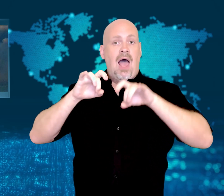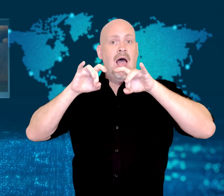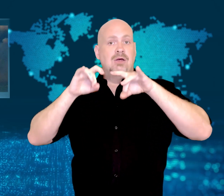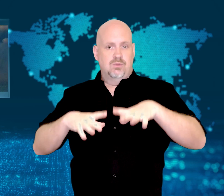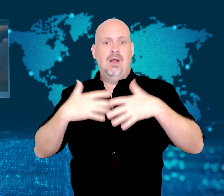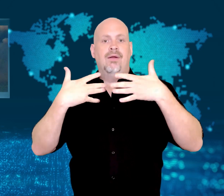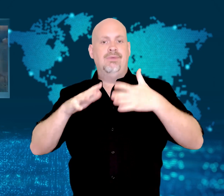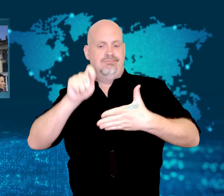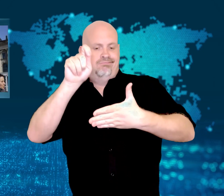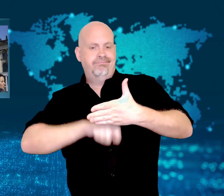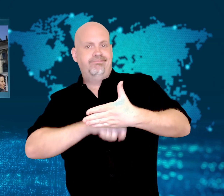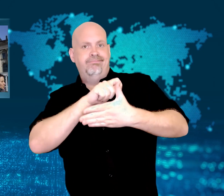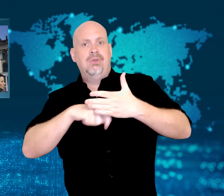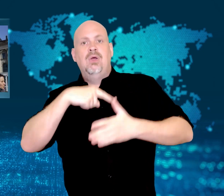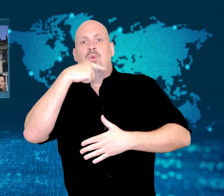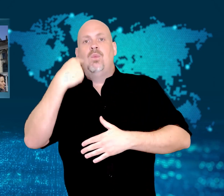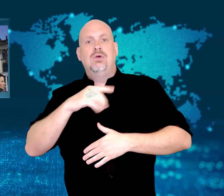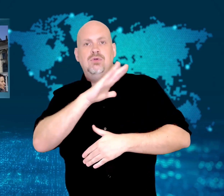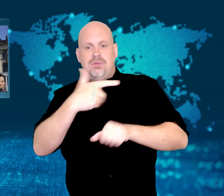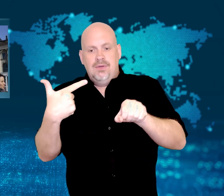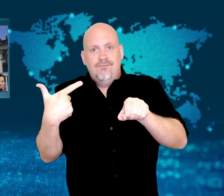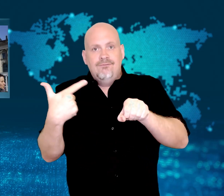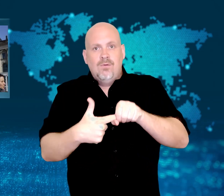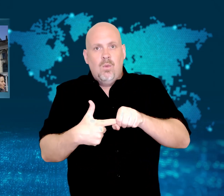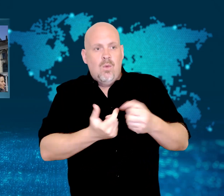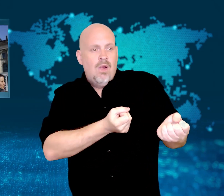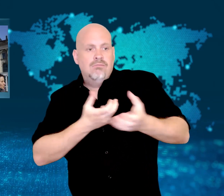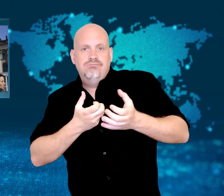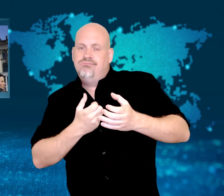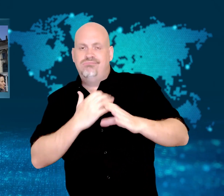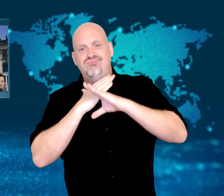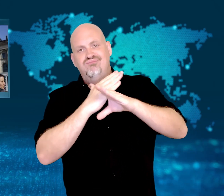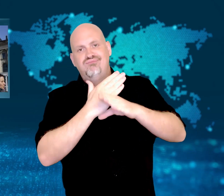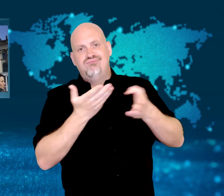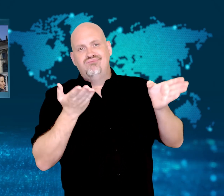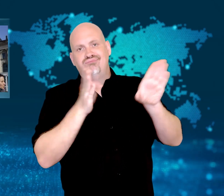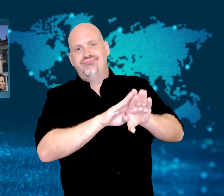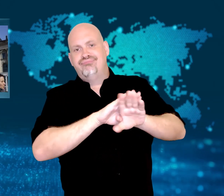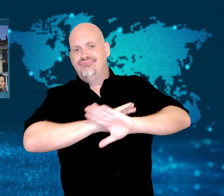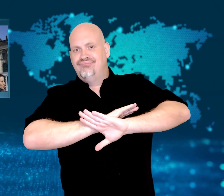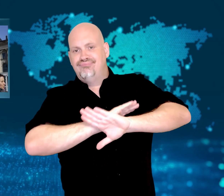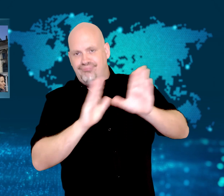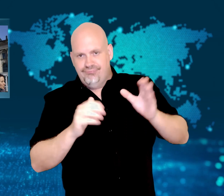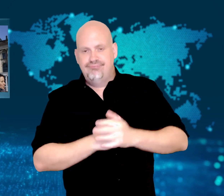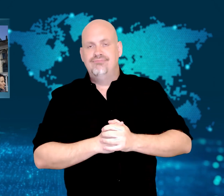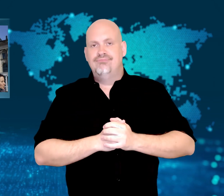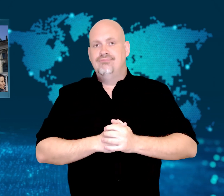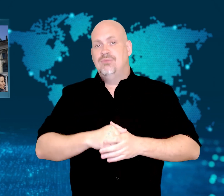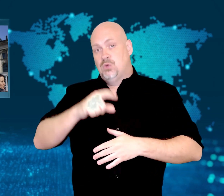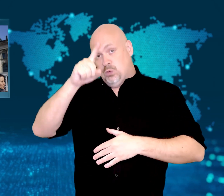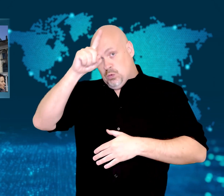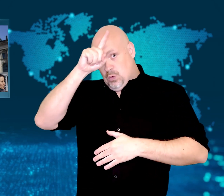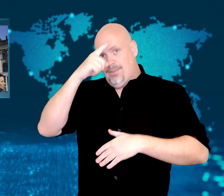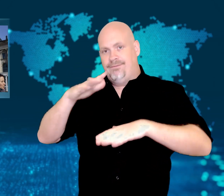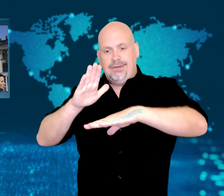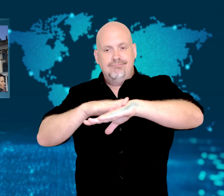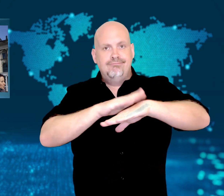and Germany told its people to cut their energy use.